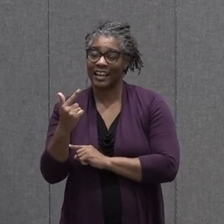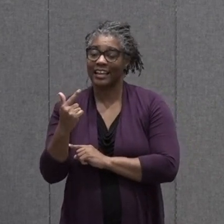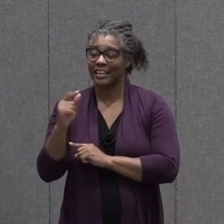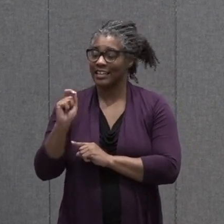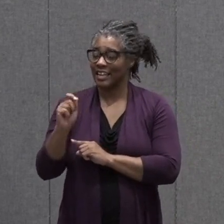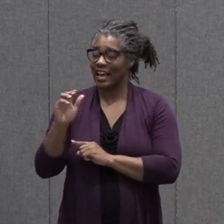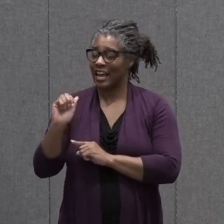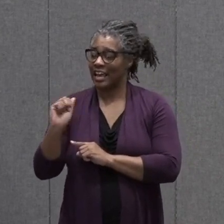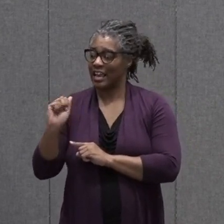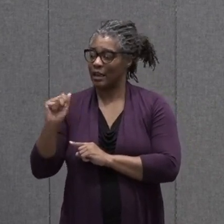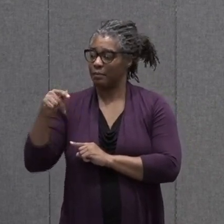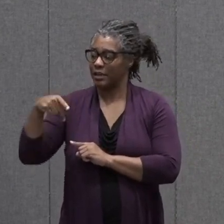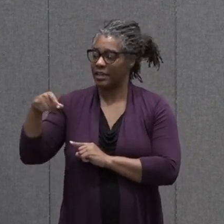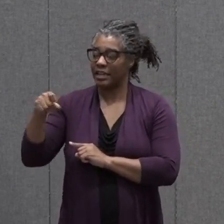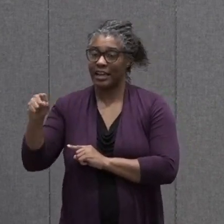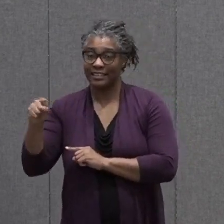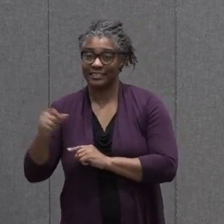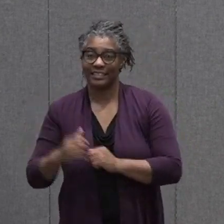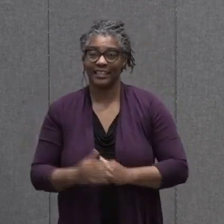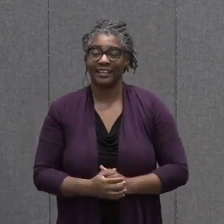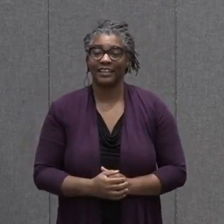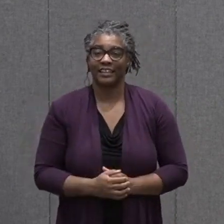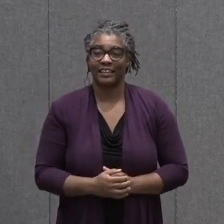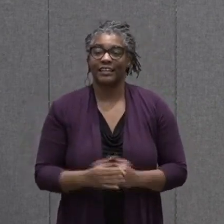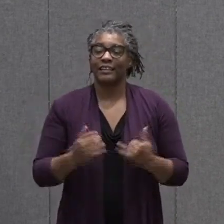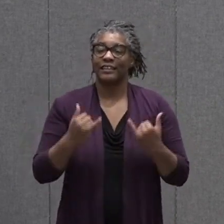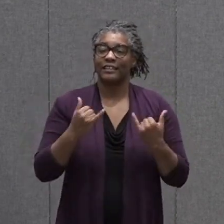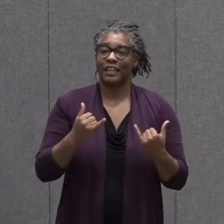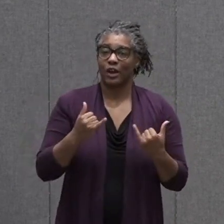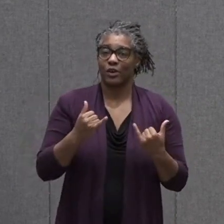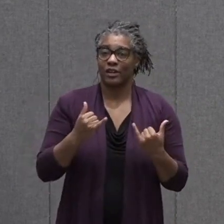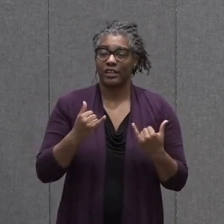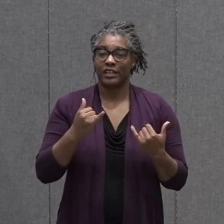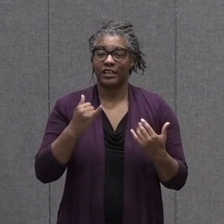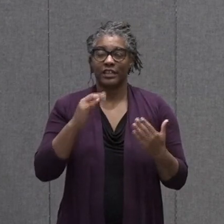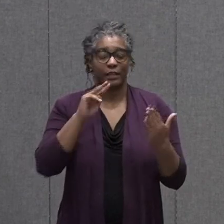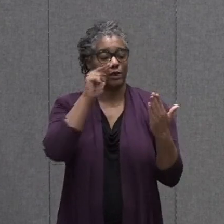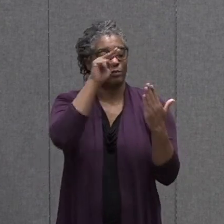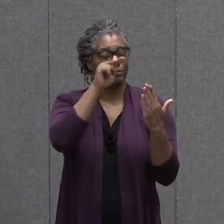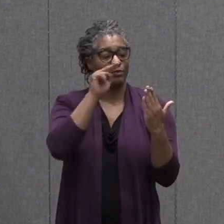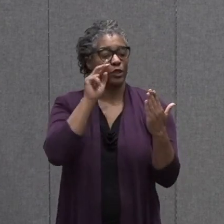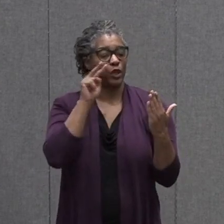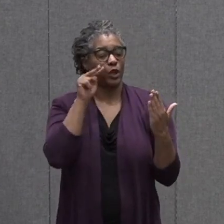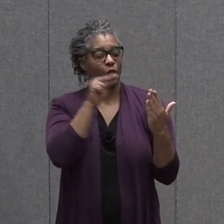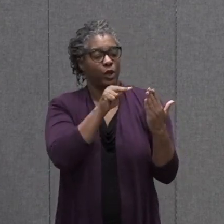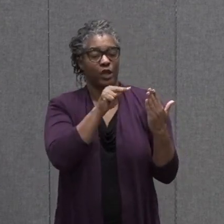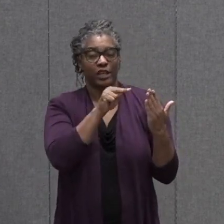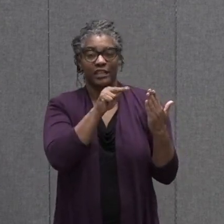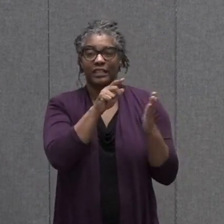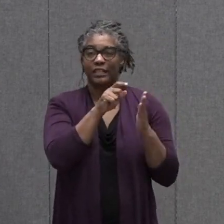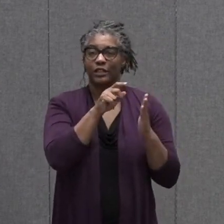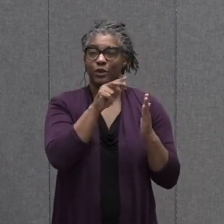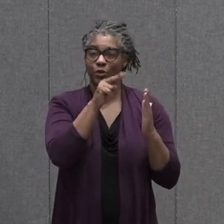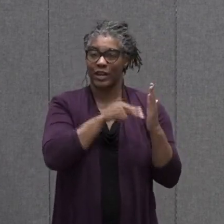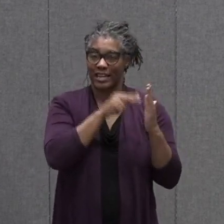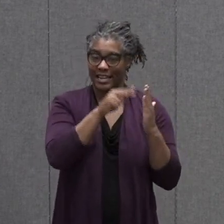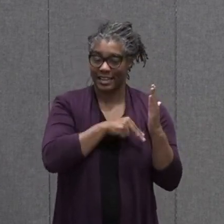This week we're working on the words were and are. Let's practice writing those words first today.